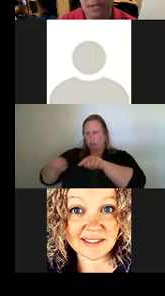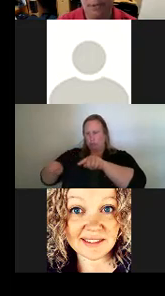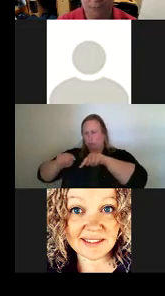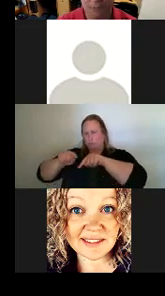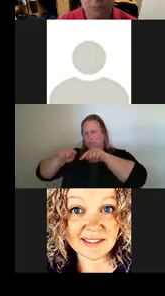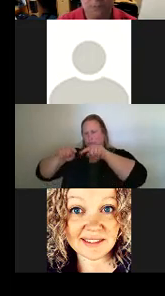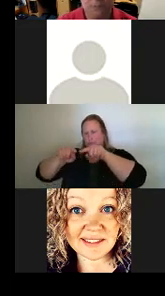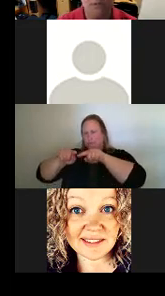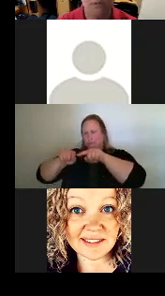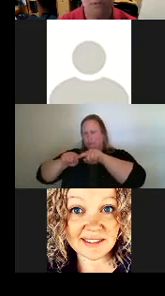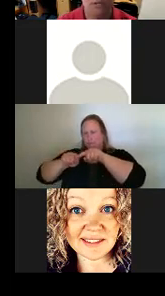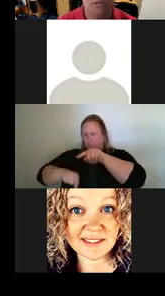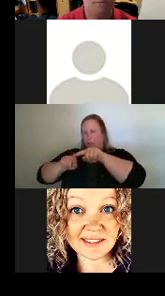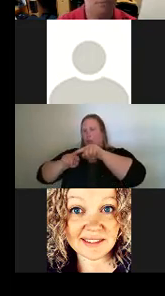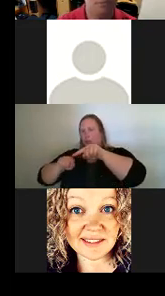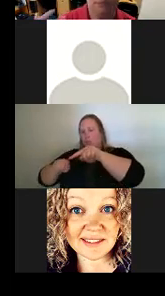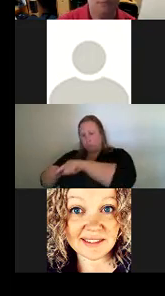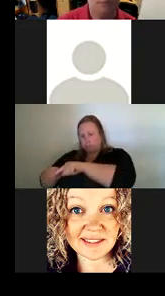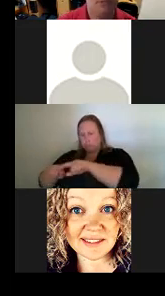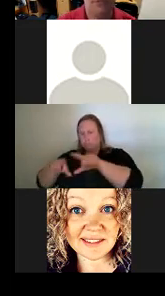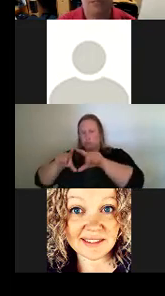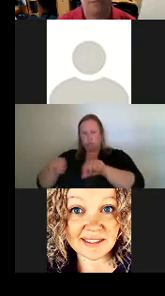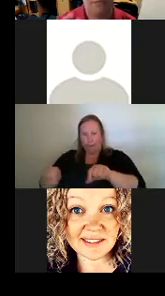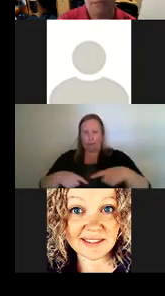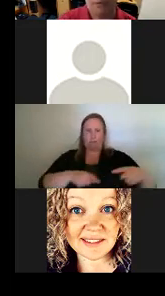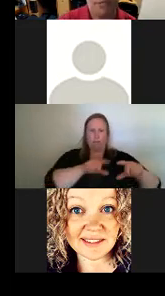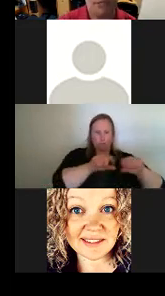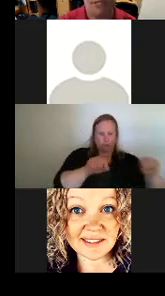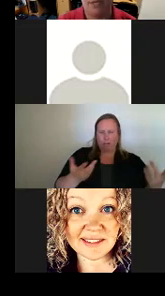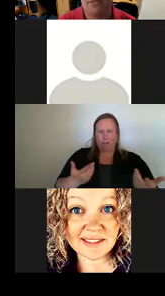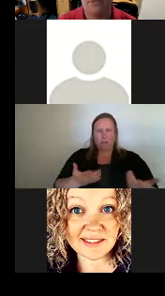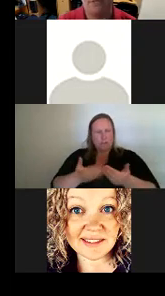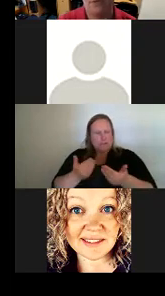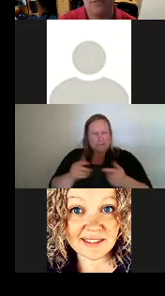PLAYER FOR GOING TO SLEEP AND SO FORTH.